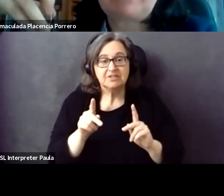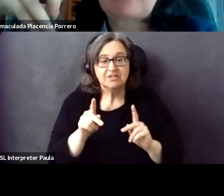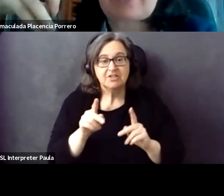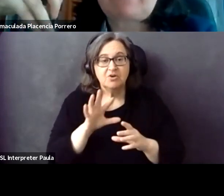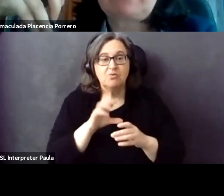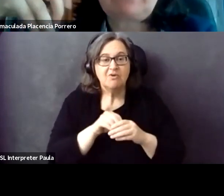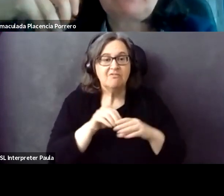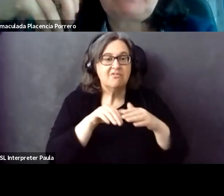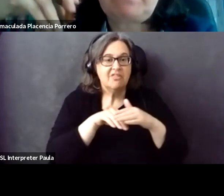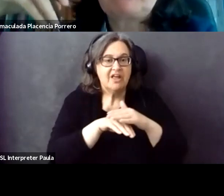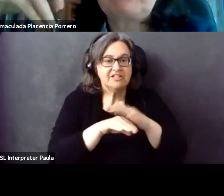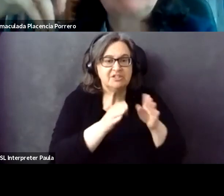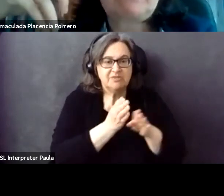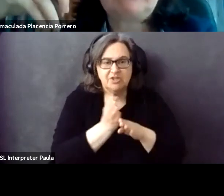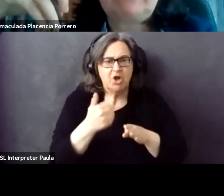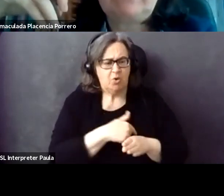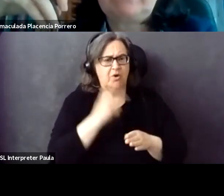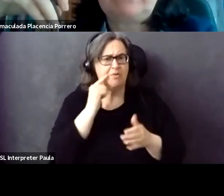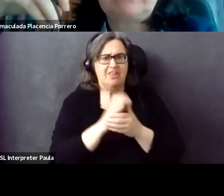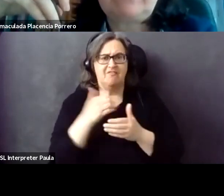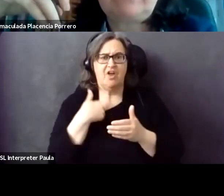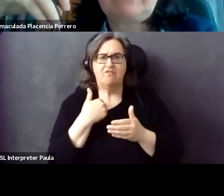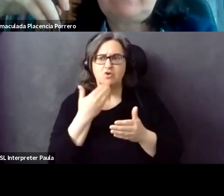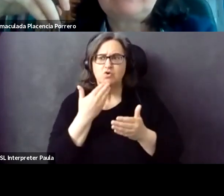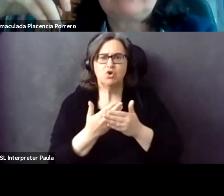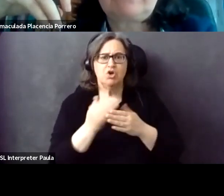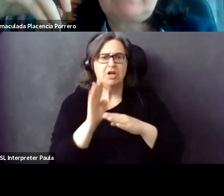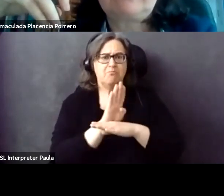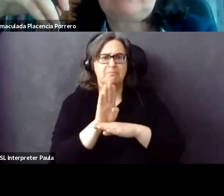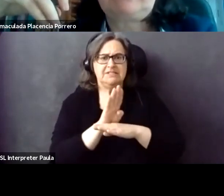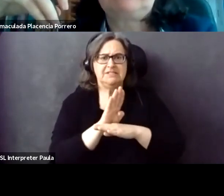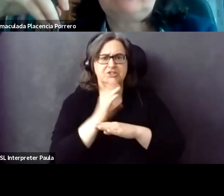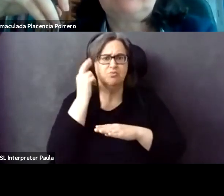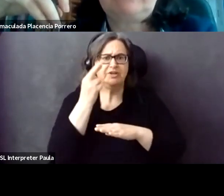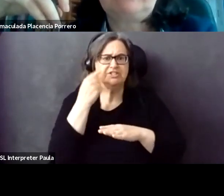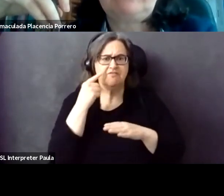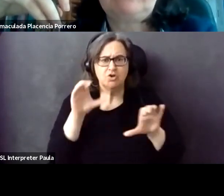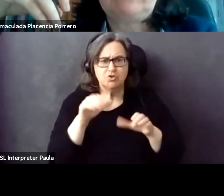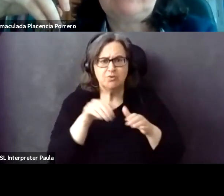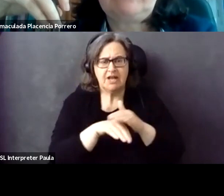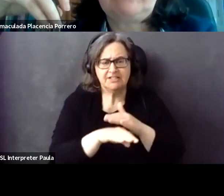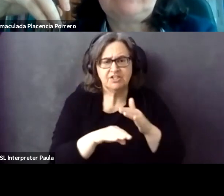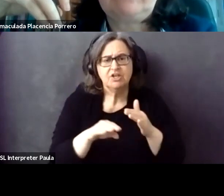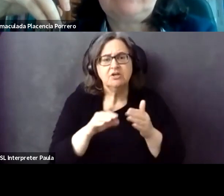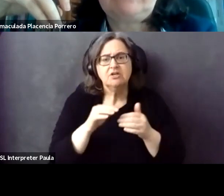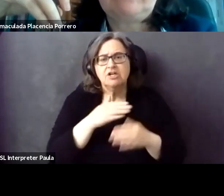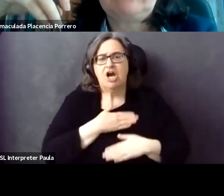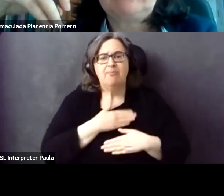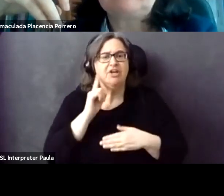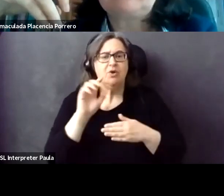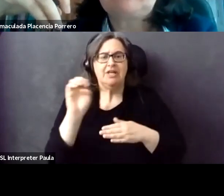and everyone, not everyone, but most people in who are inside of the accessibility ecosystem, we believe there is a business case,